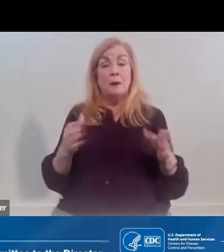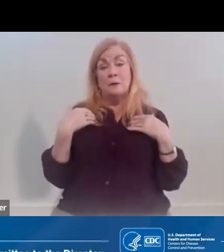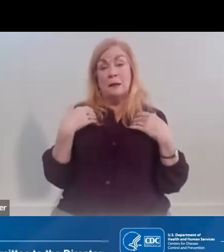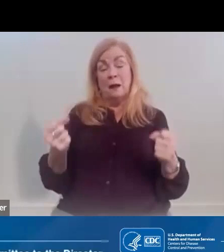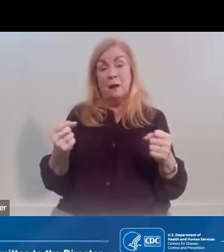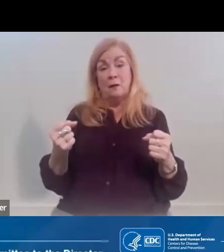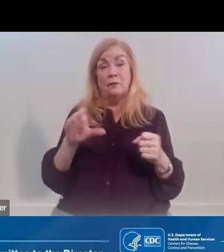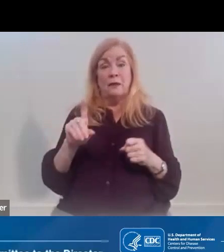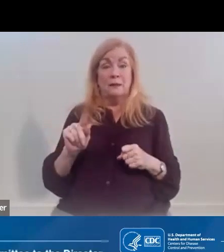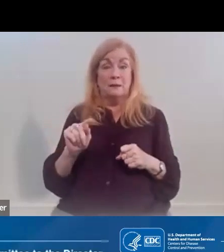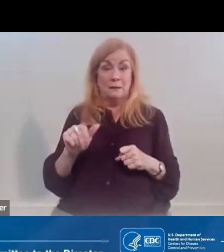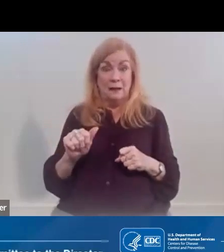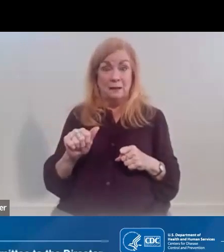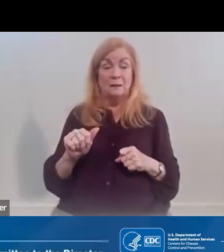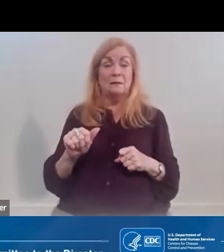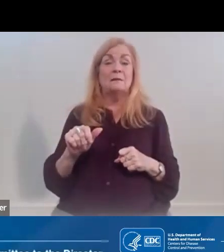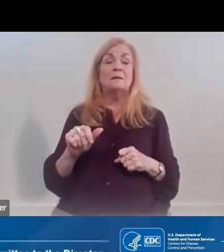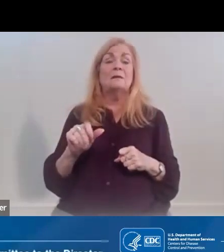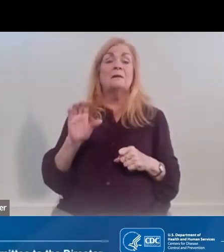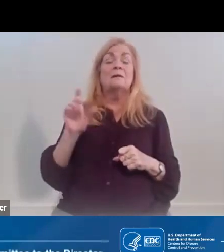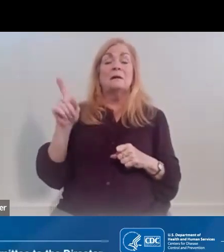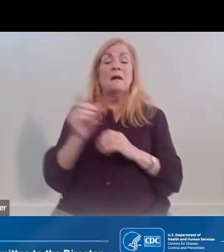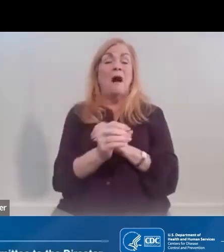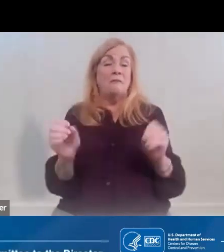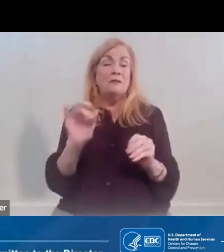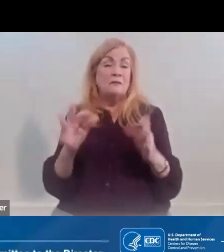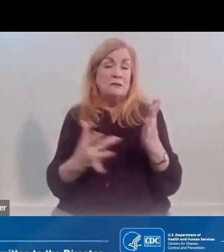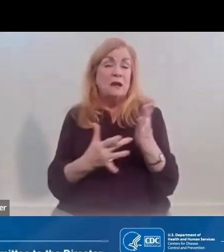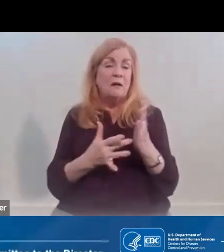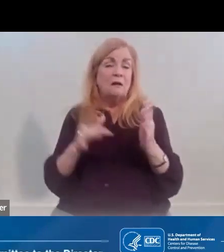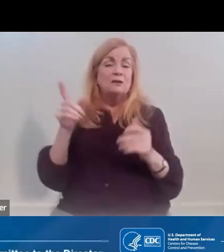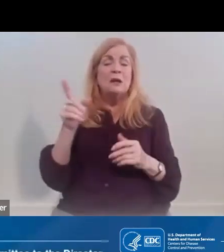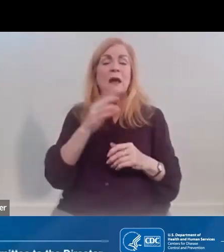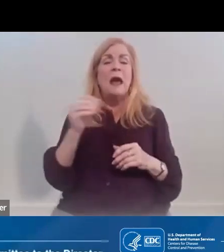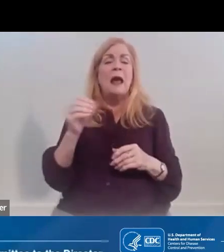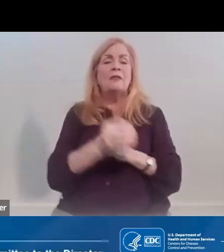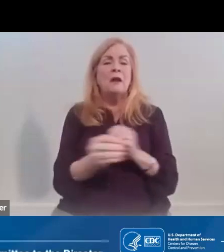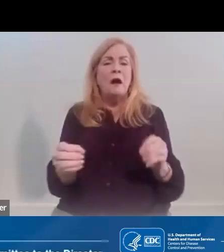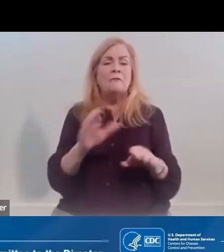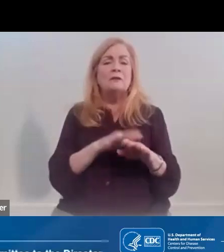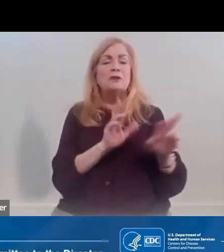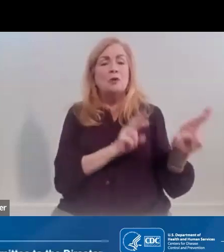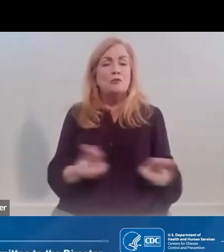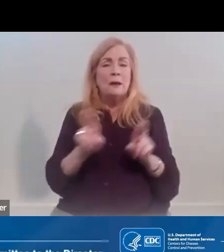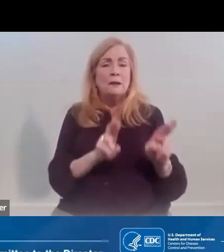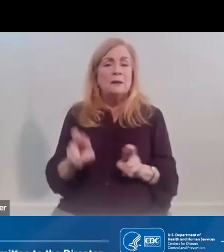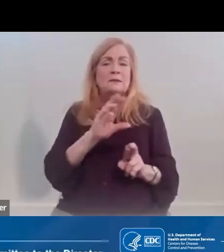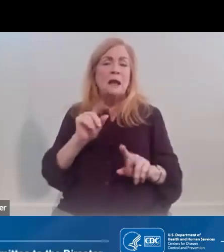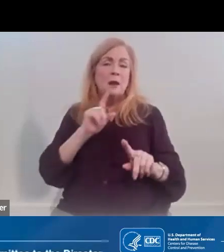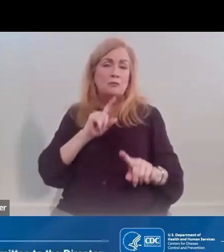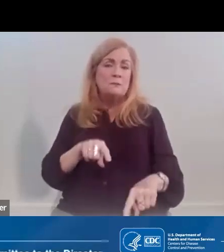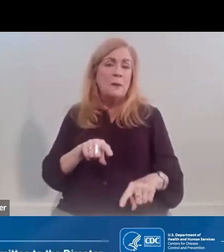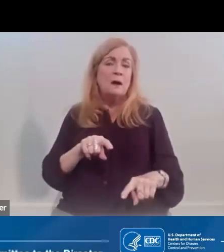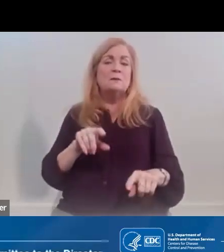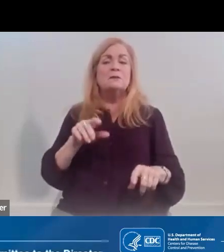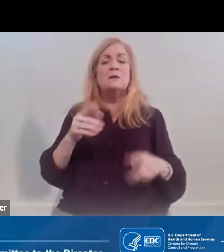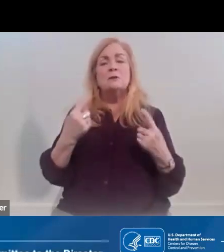Jen Layden's office and the Office on Readiness and Response to create a set